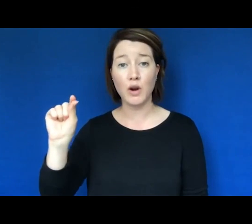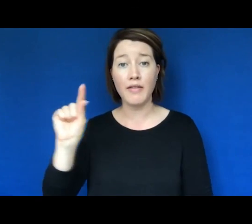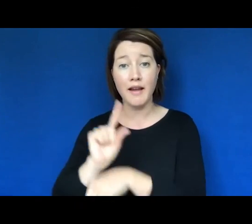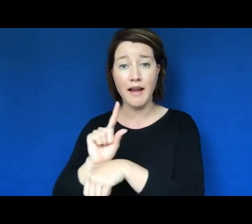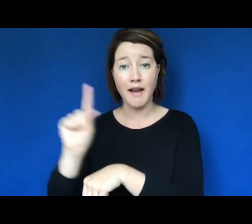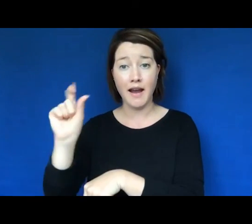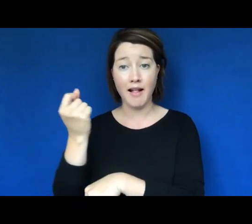time.